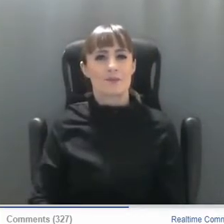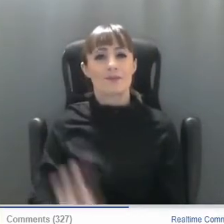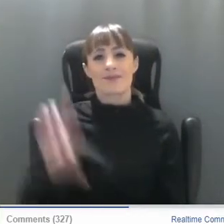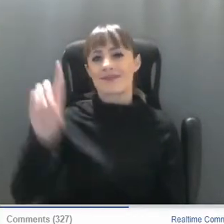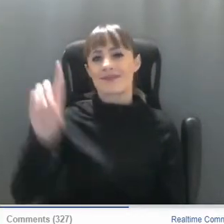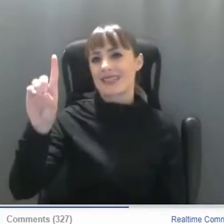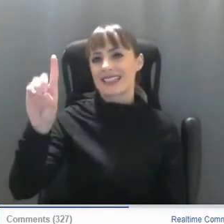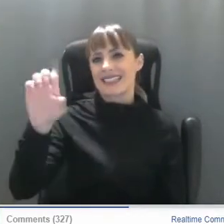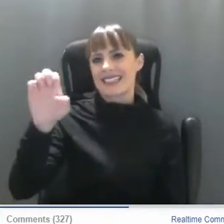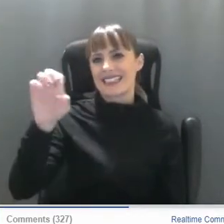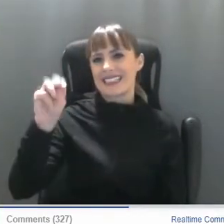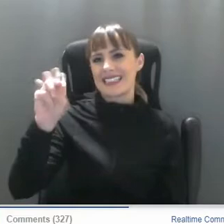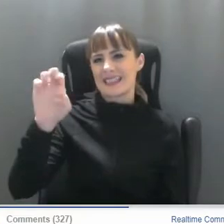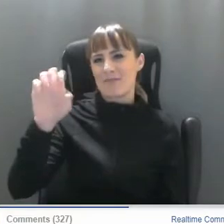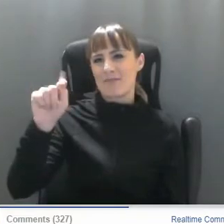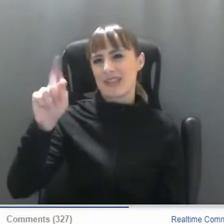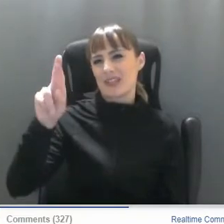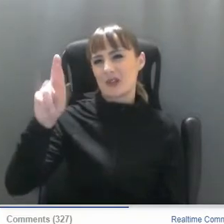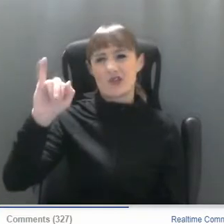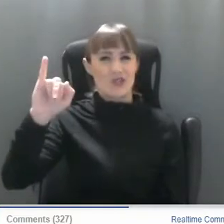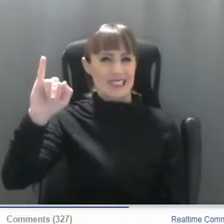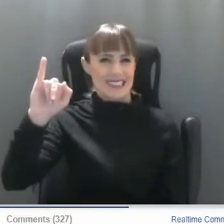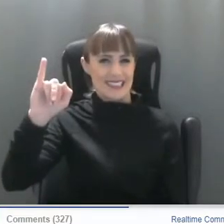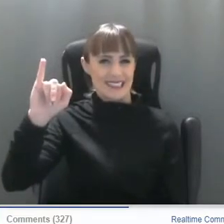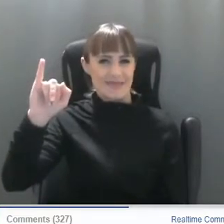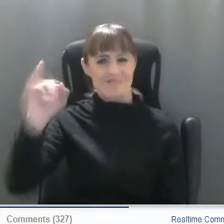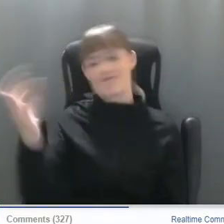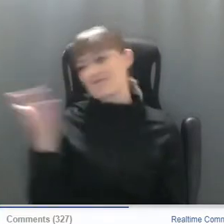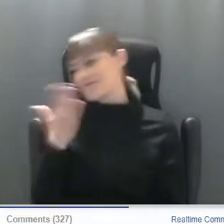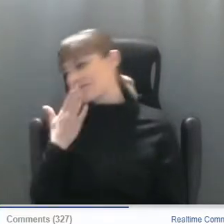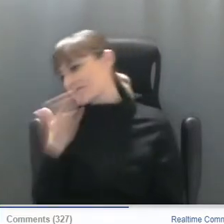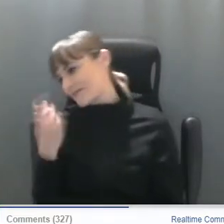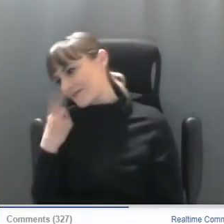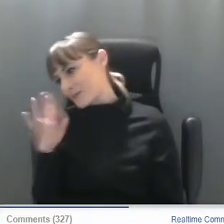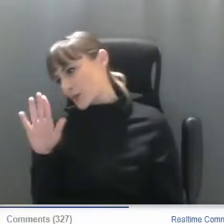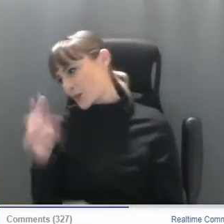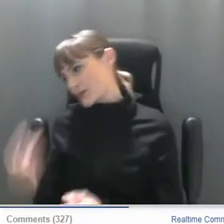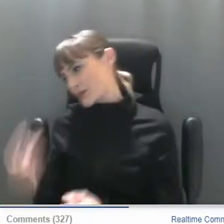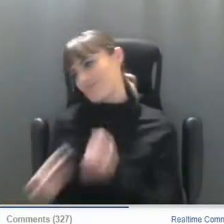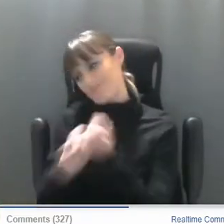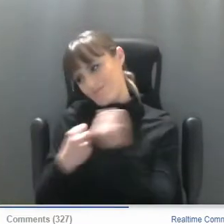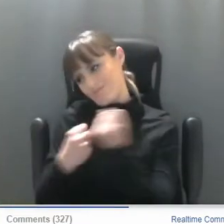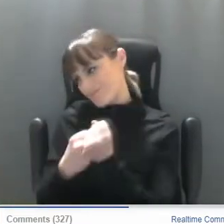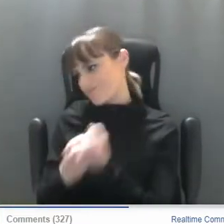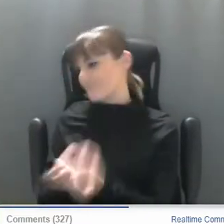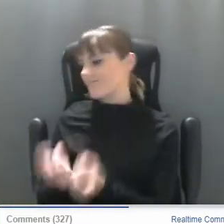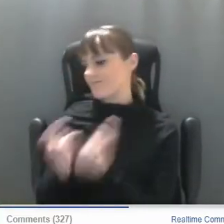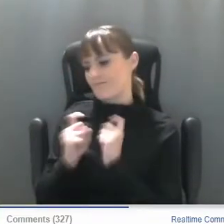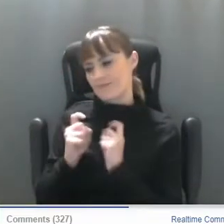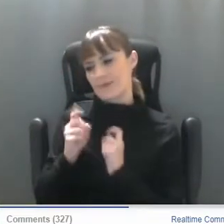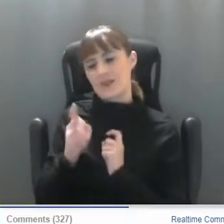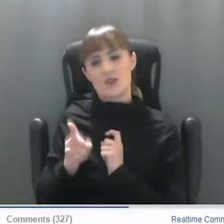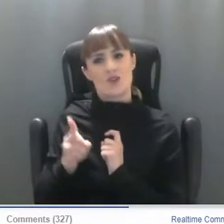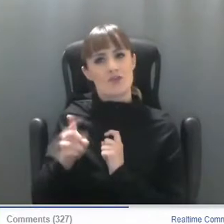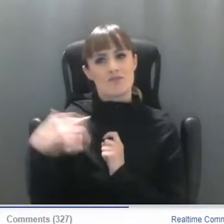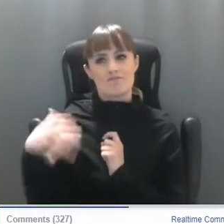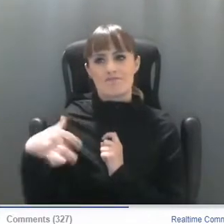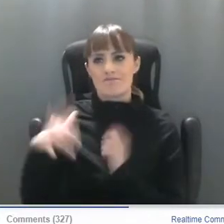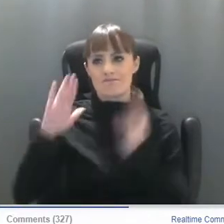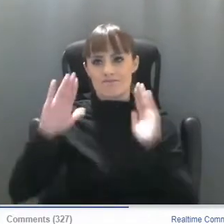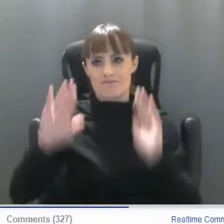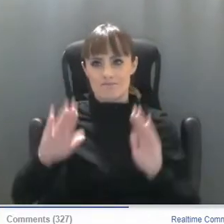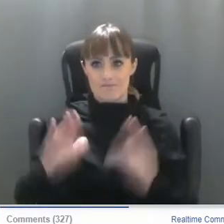Marley, thank you for your support. You guys have been so great. Yes, the zoo is open 7